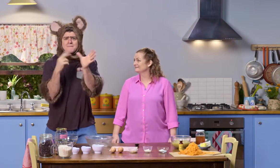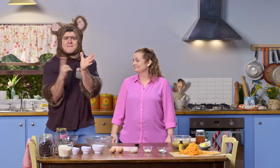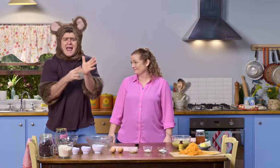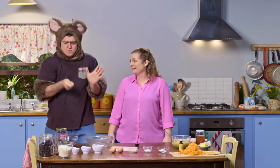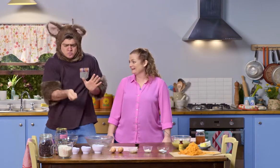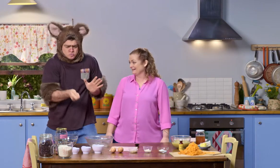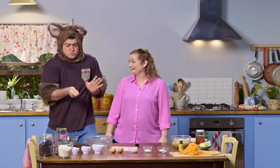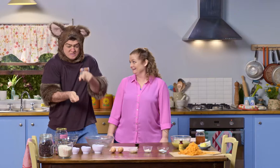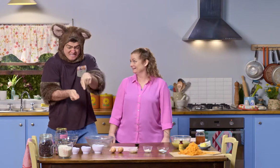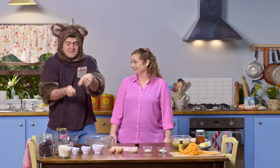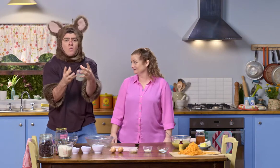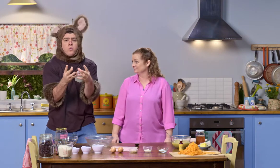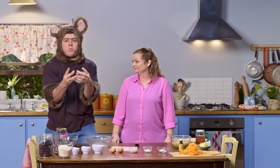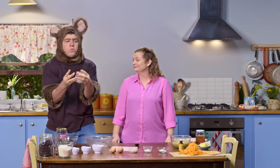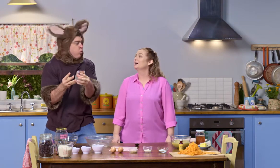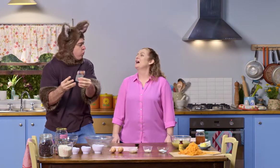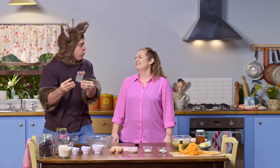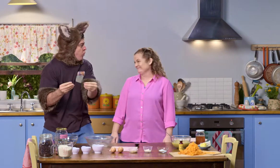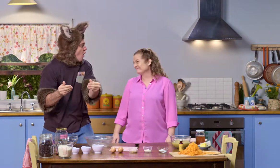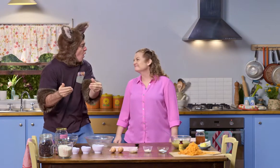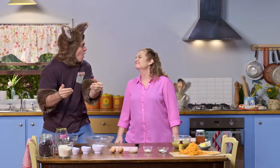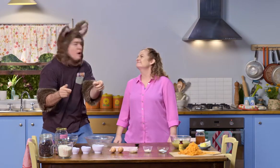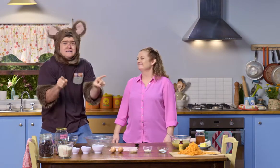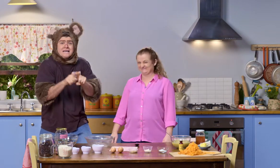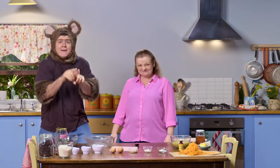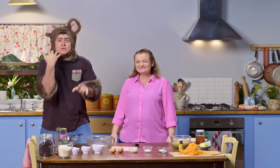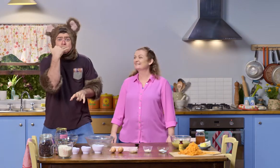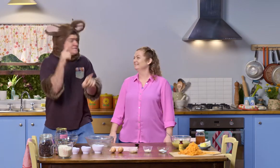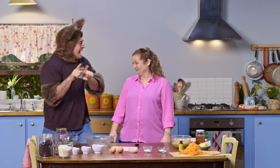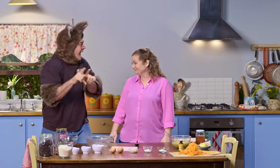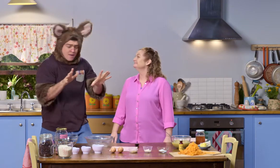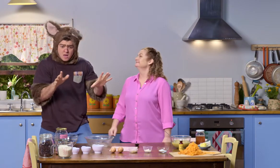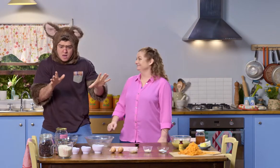If you put the butter into a hot pan, it melts. That's right. And cheese as well. Yes.